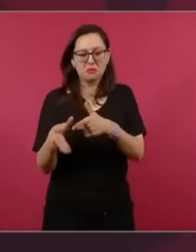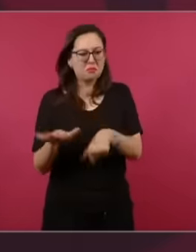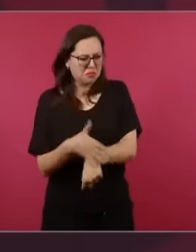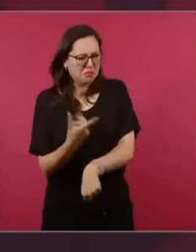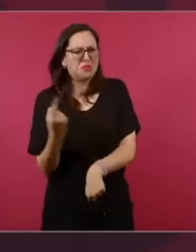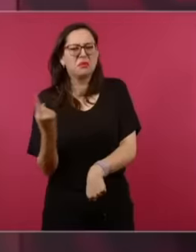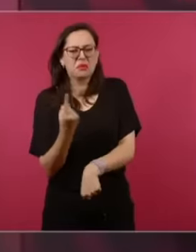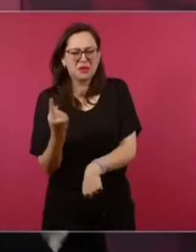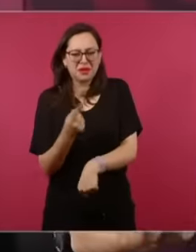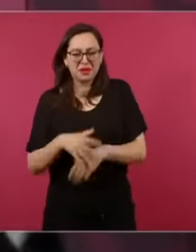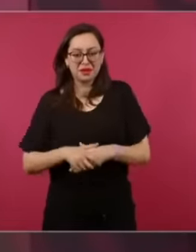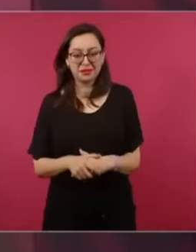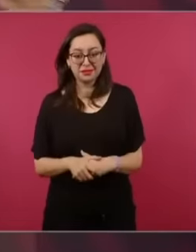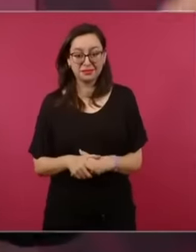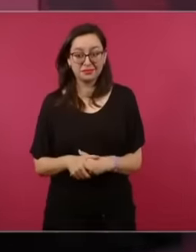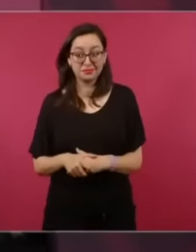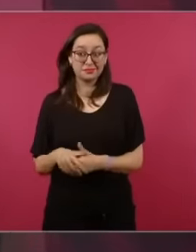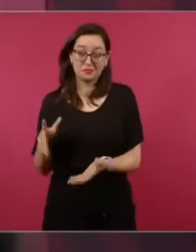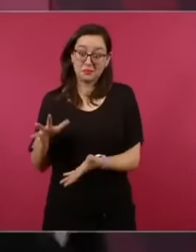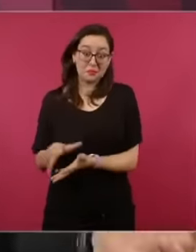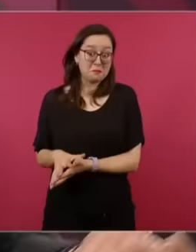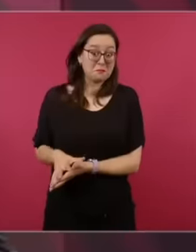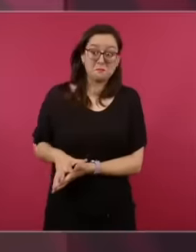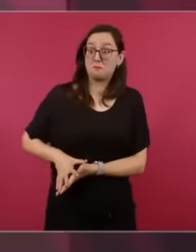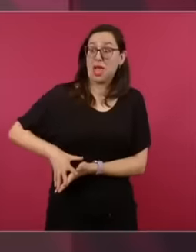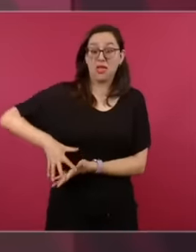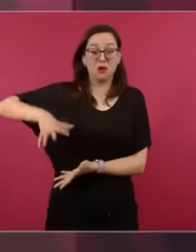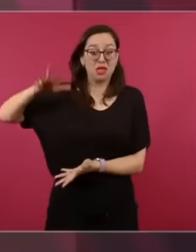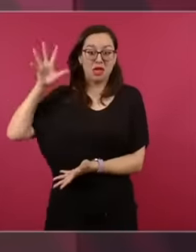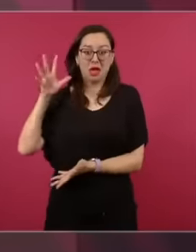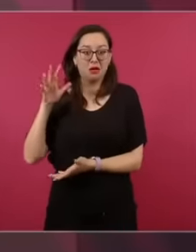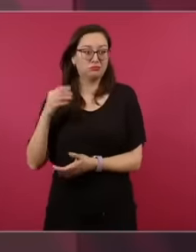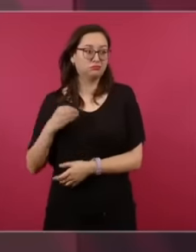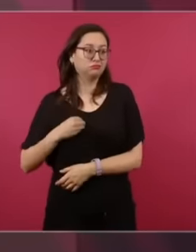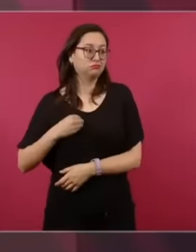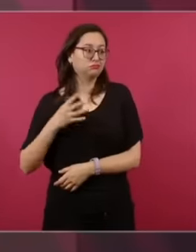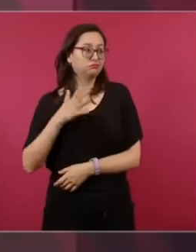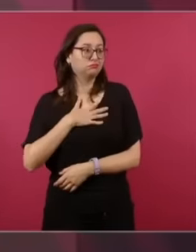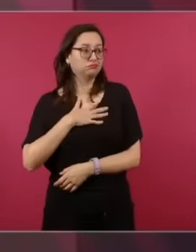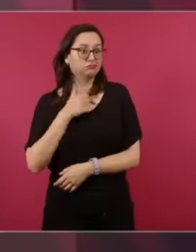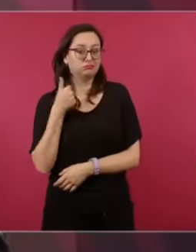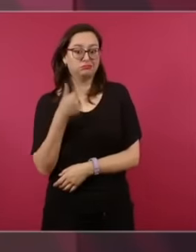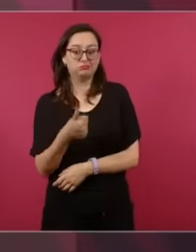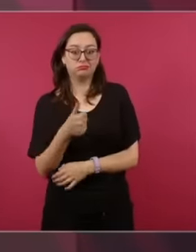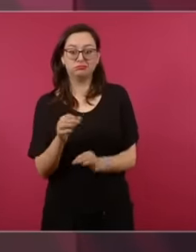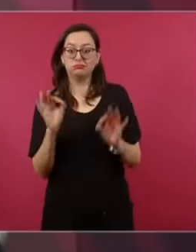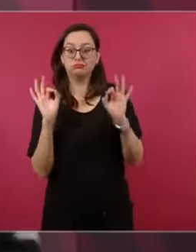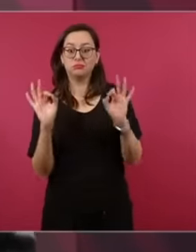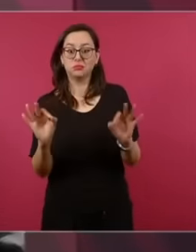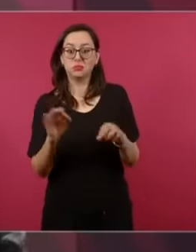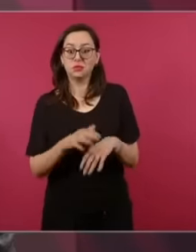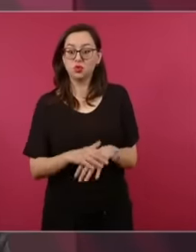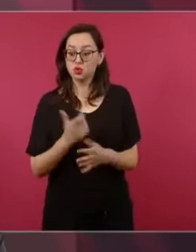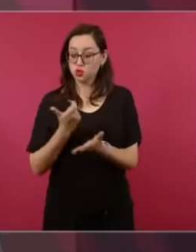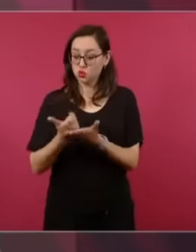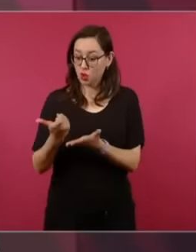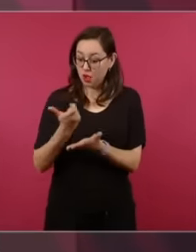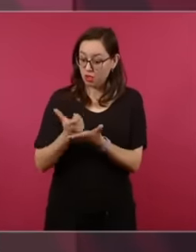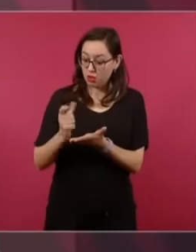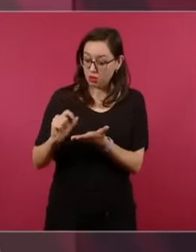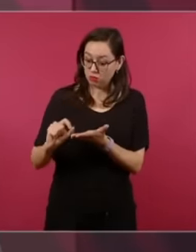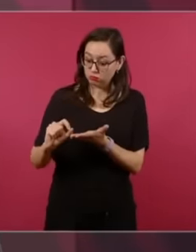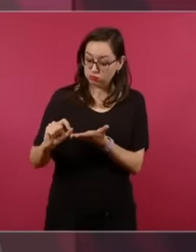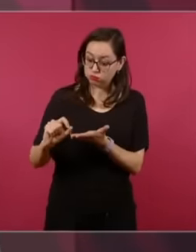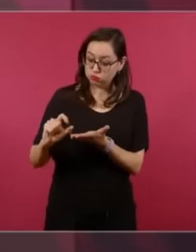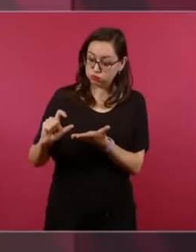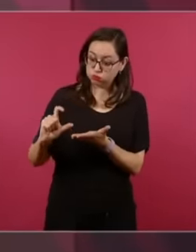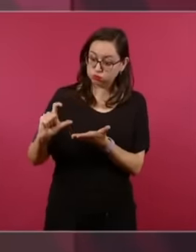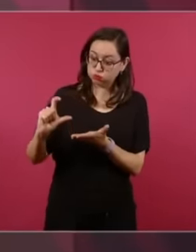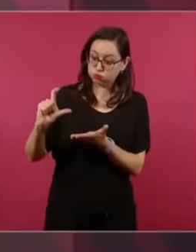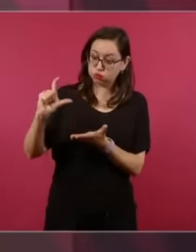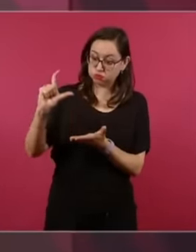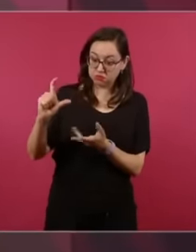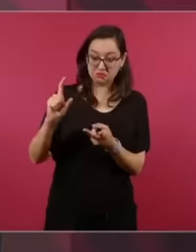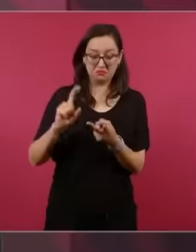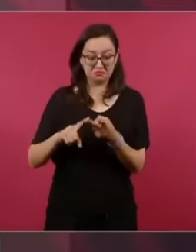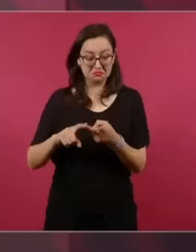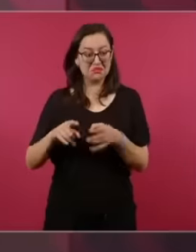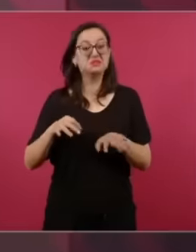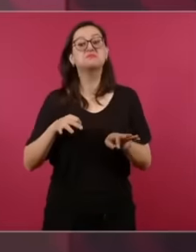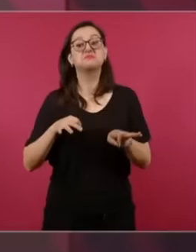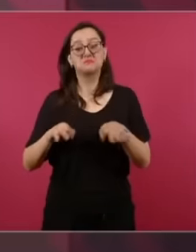for the vast majority of Mexicans yes salaries have increased yes there is work